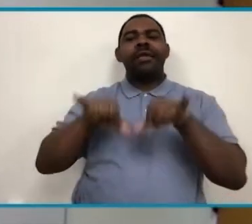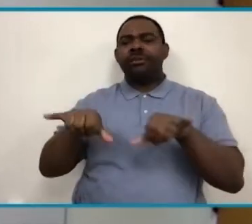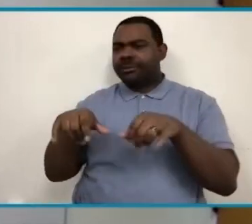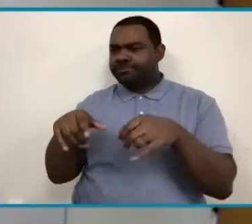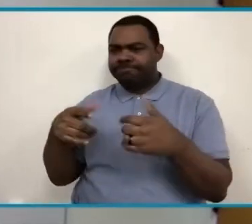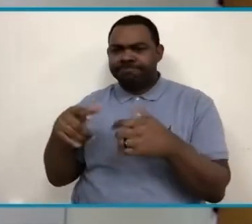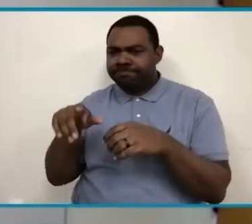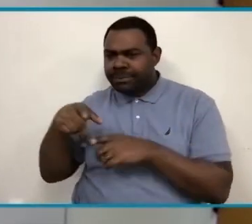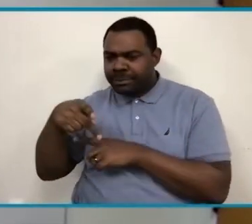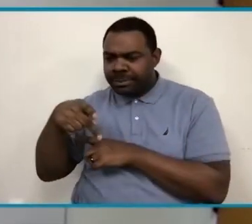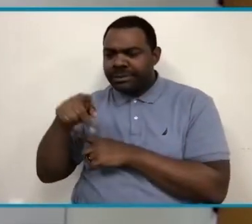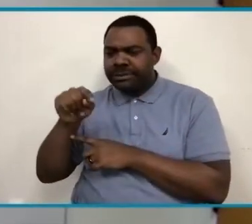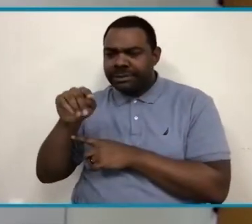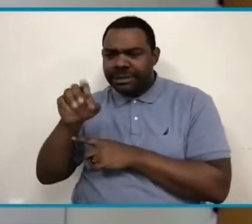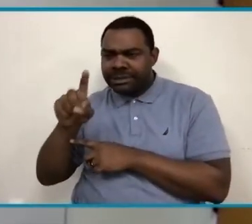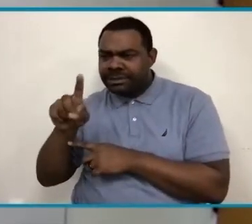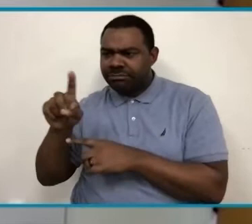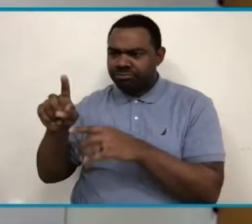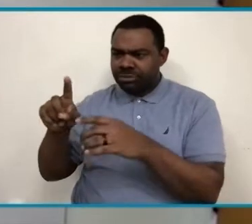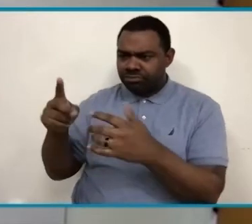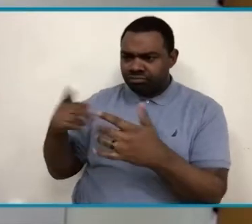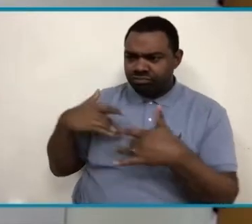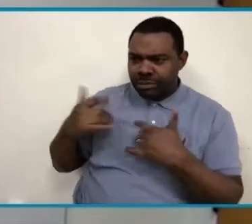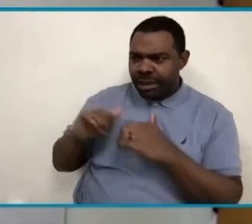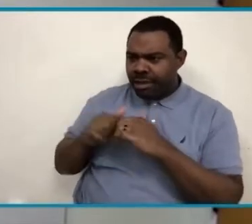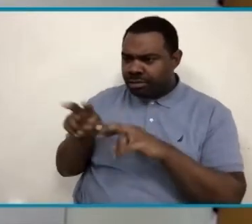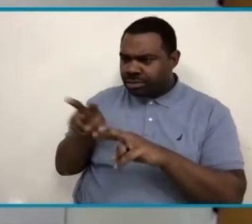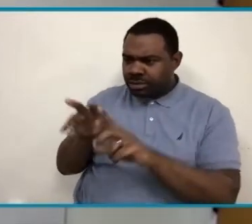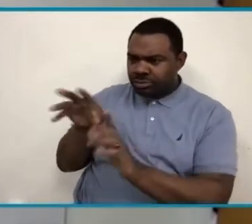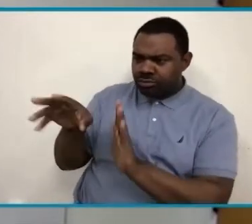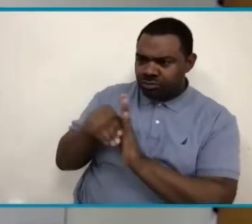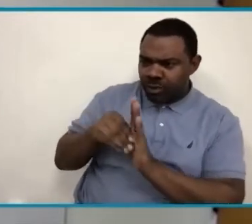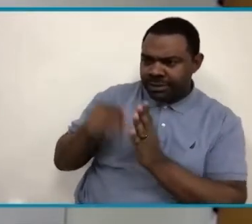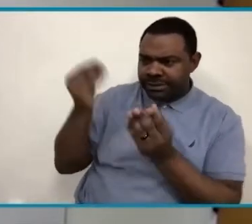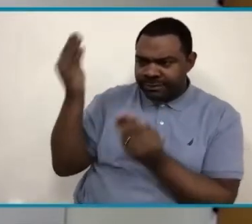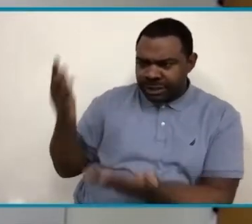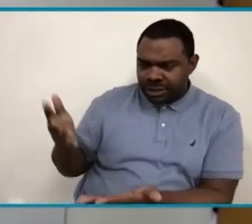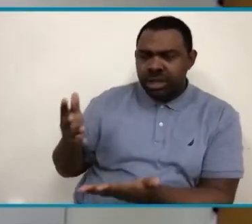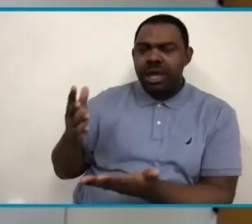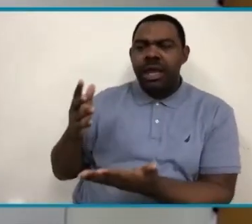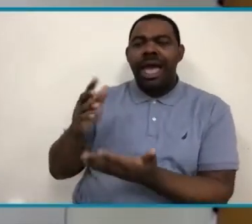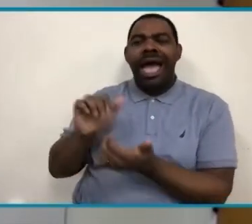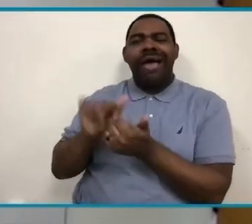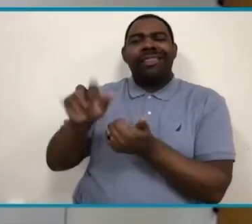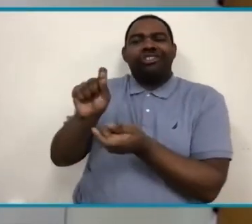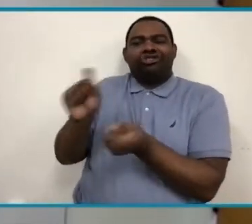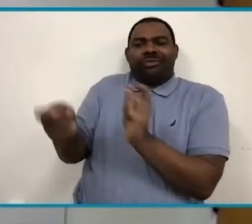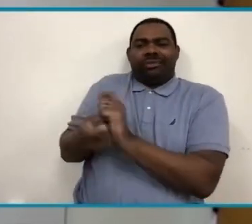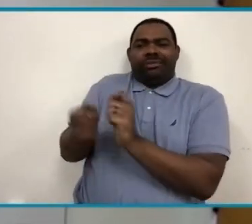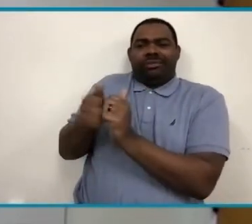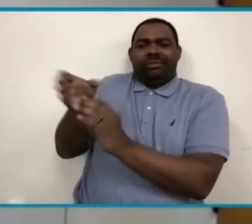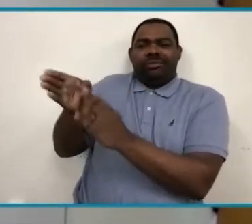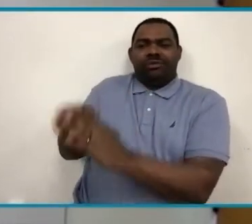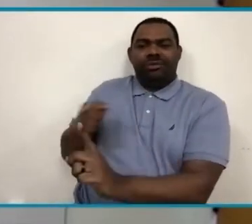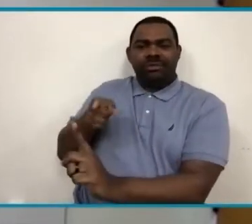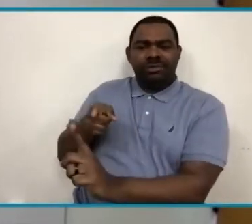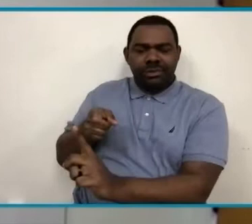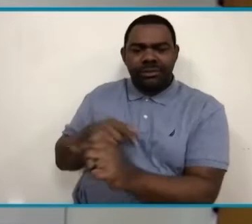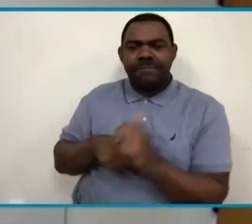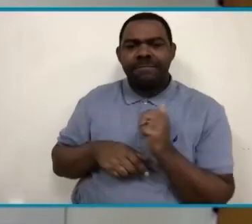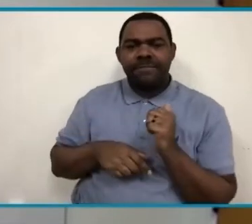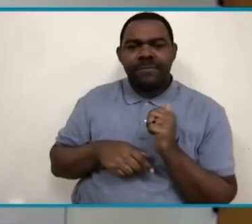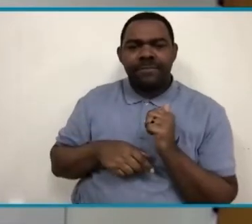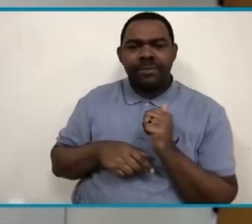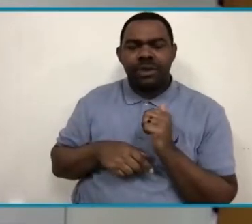those changes in the milieu of symptoms and comorbidities of post-traumatic stress disorder